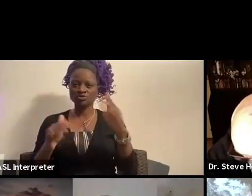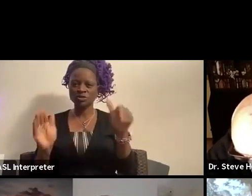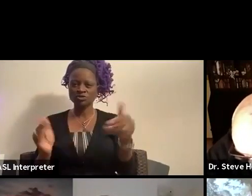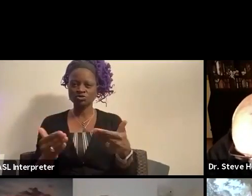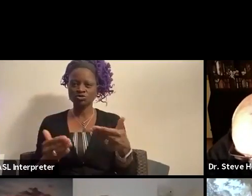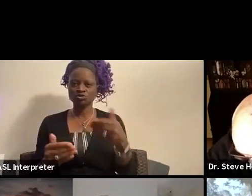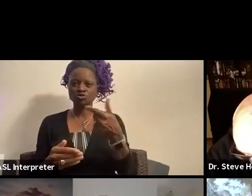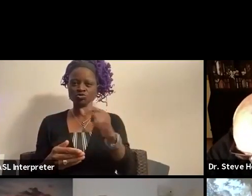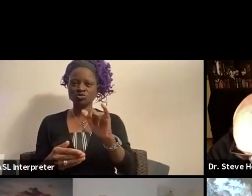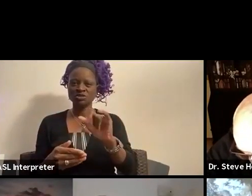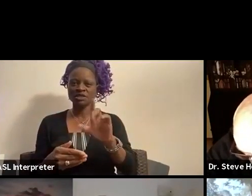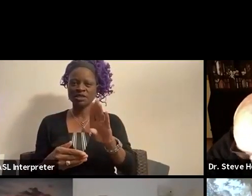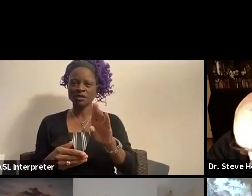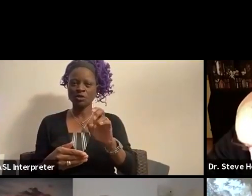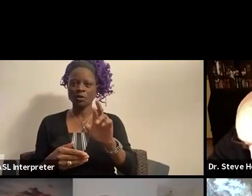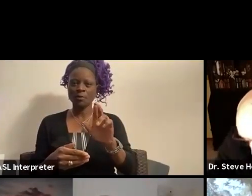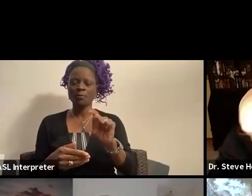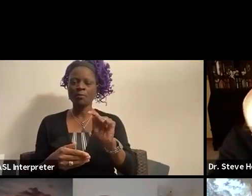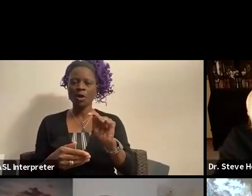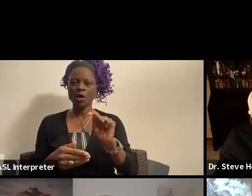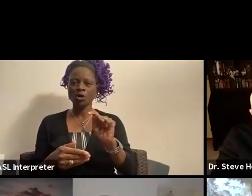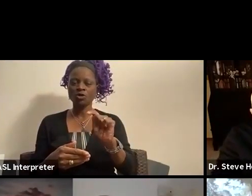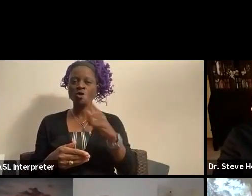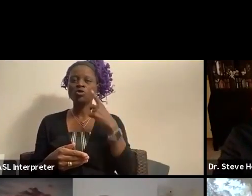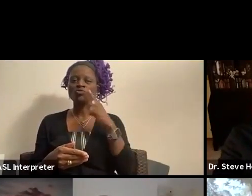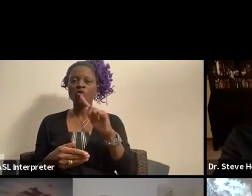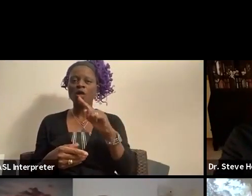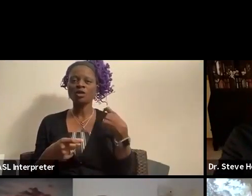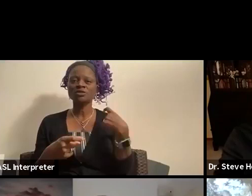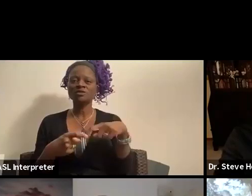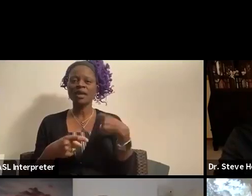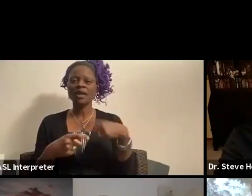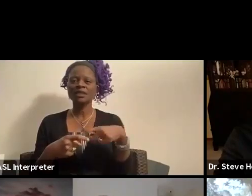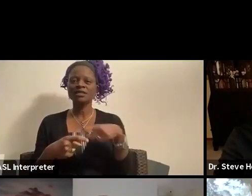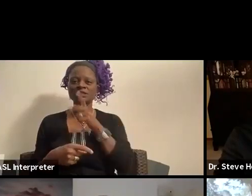team with a message for our Spanish speaking viewers.